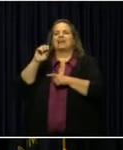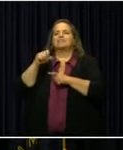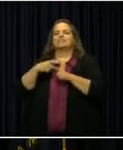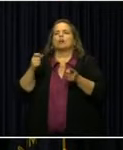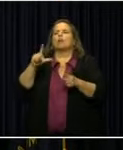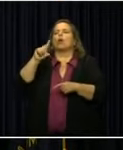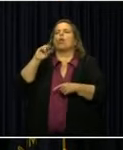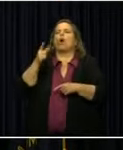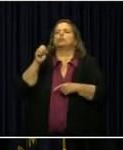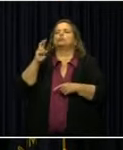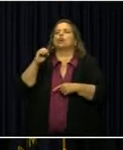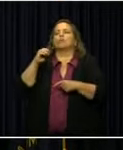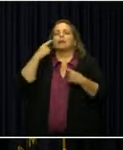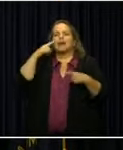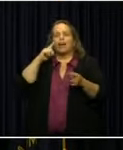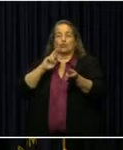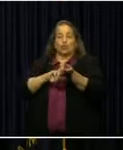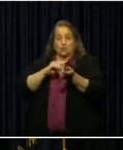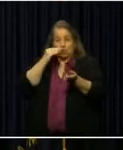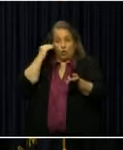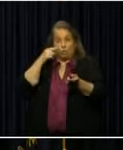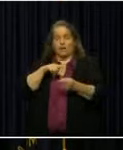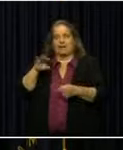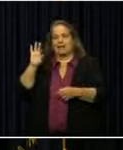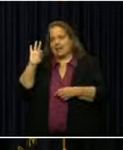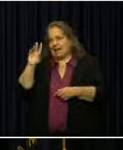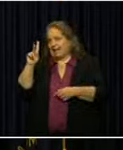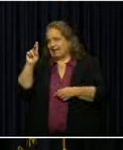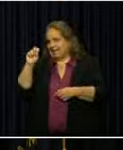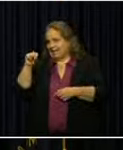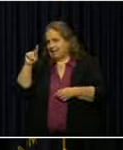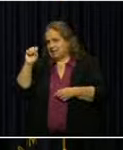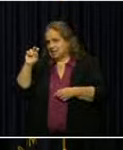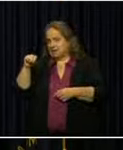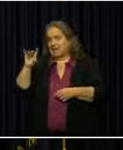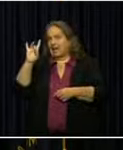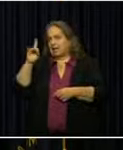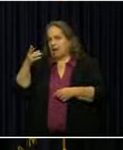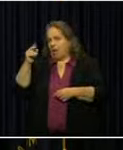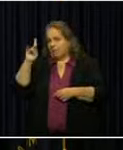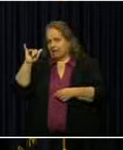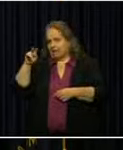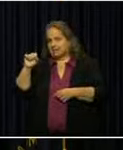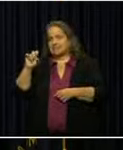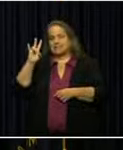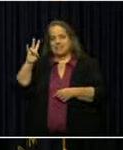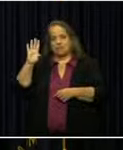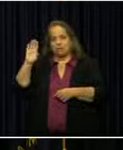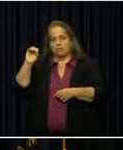THAT WE HAVE LOST IT. BRINGS OUR TOTAL NUMBER OF DEATHS TO 137.